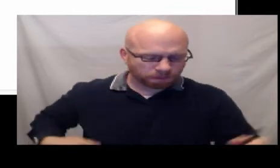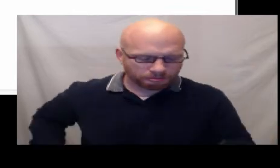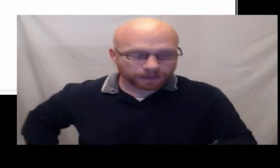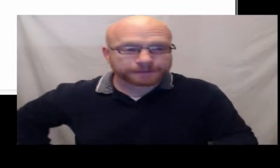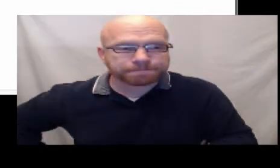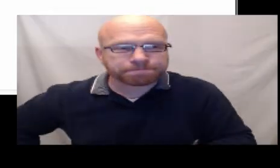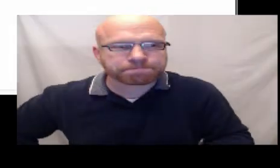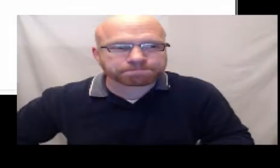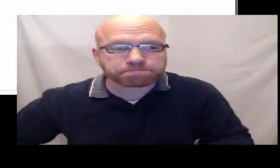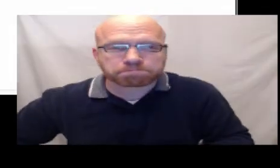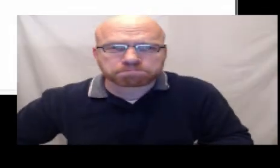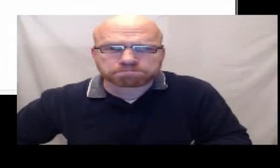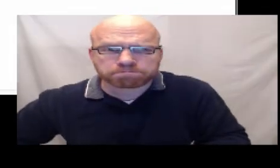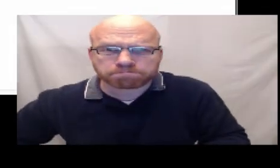Well, we'll see what happens, let's write it all down.